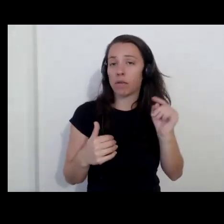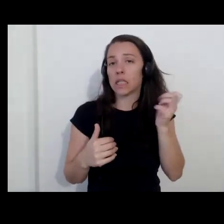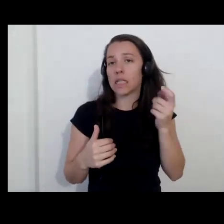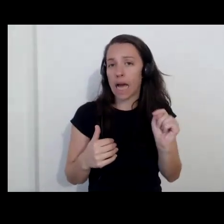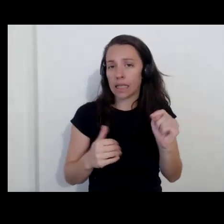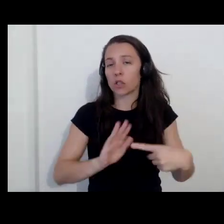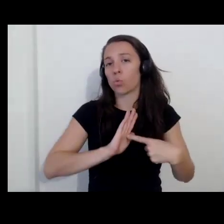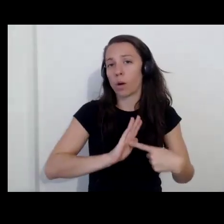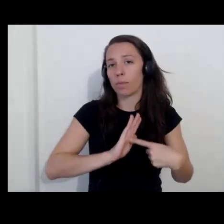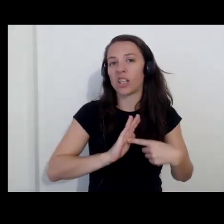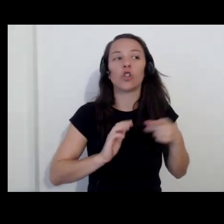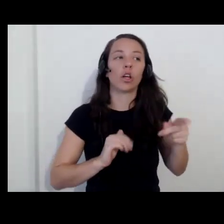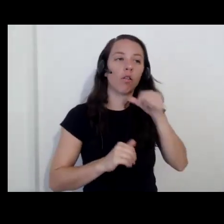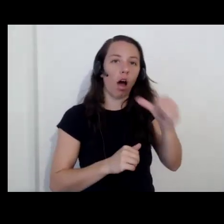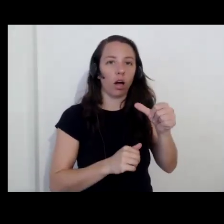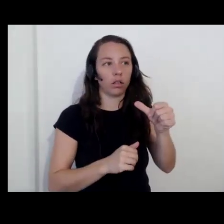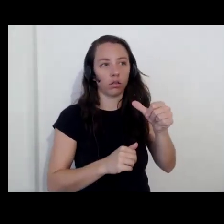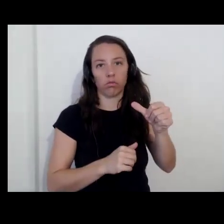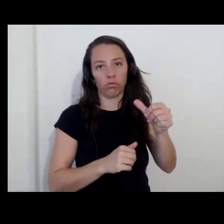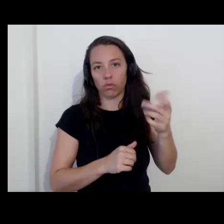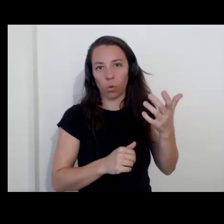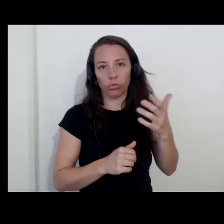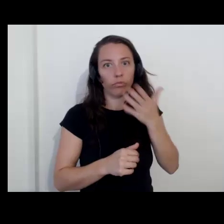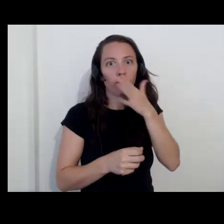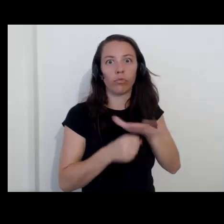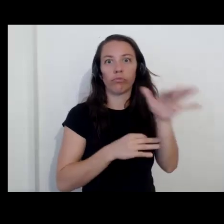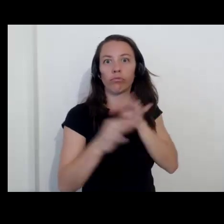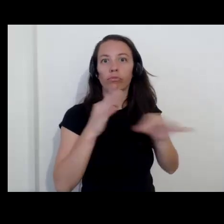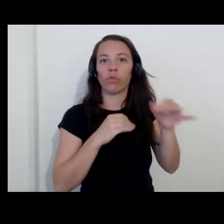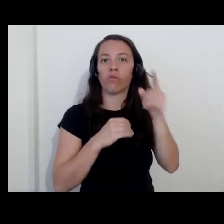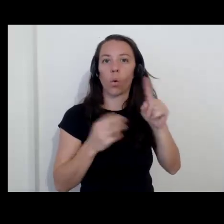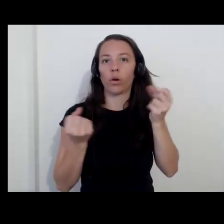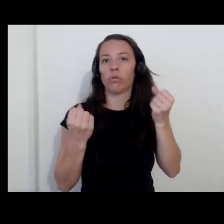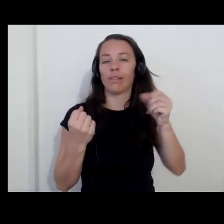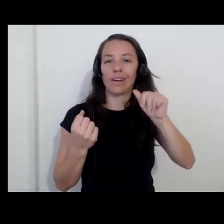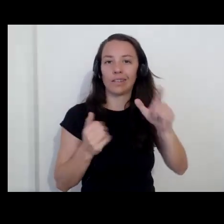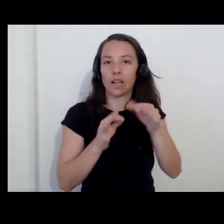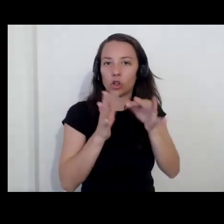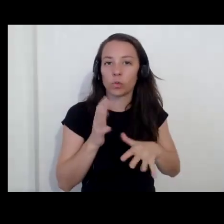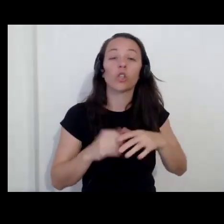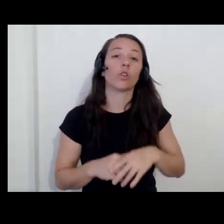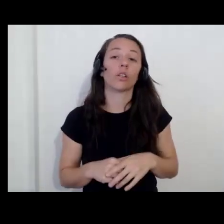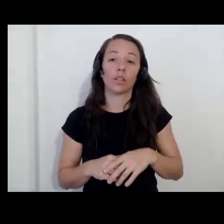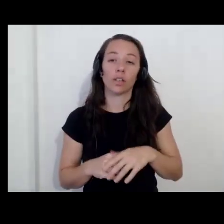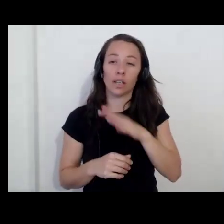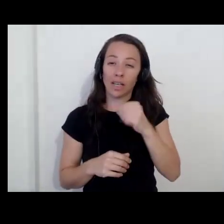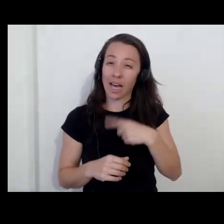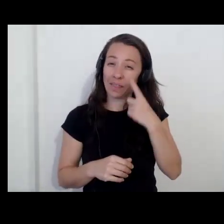they are not an adequate substitution for sign language. In addition, I think it's 98% of the